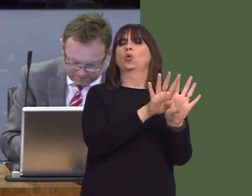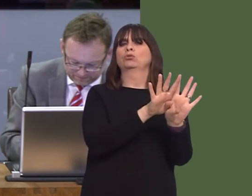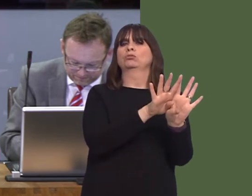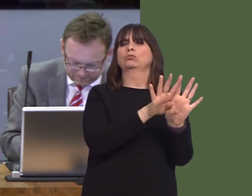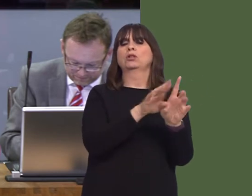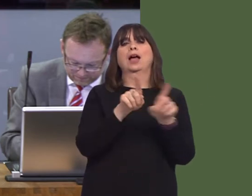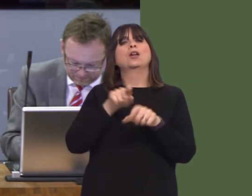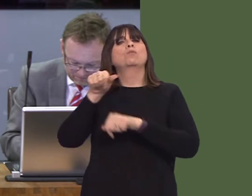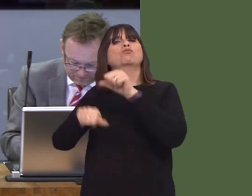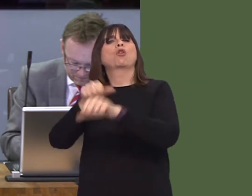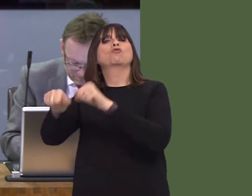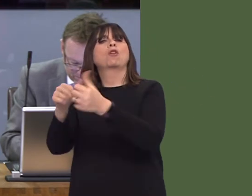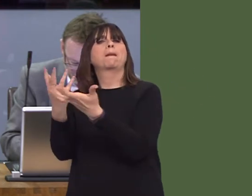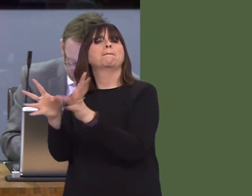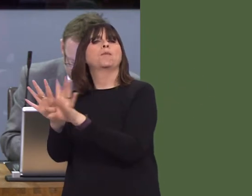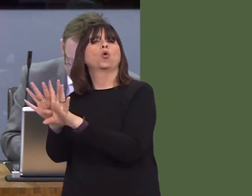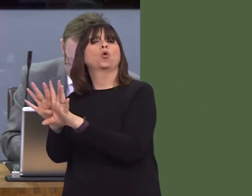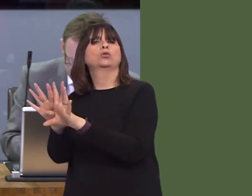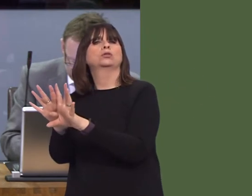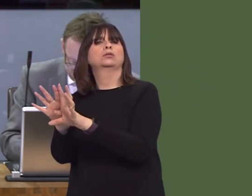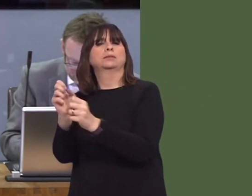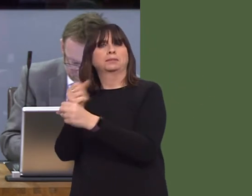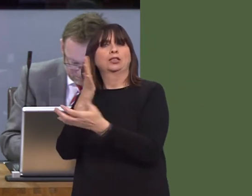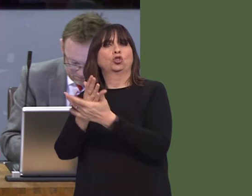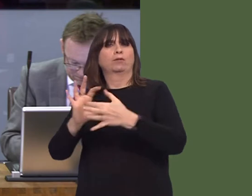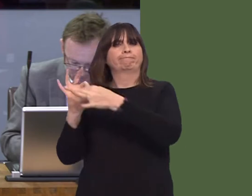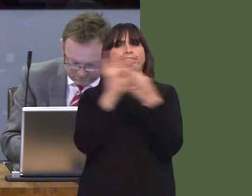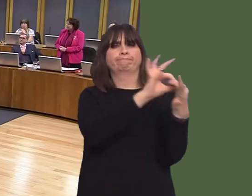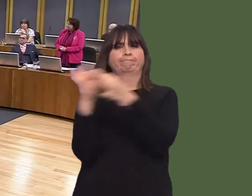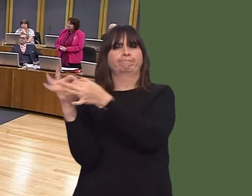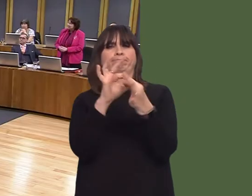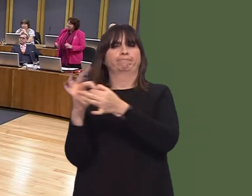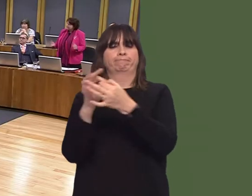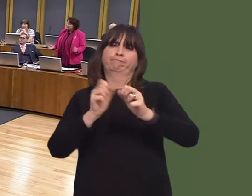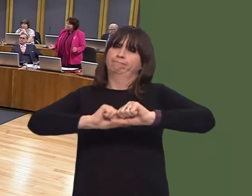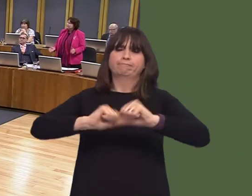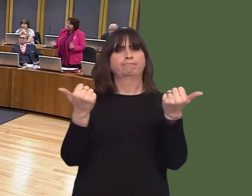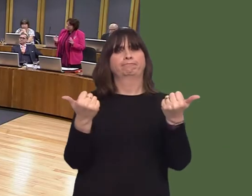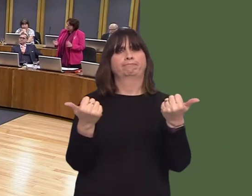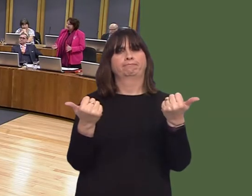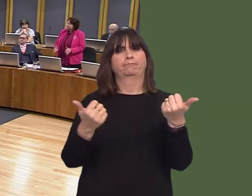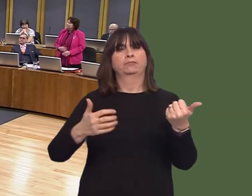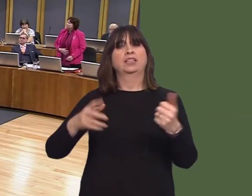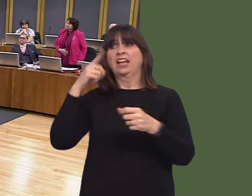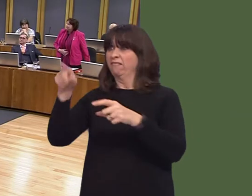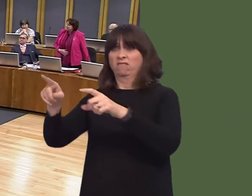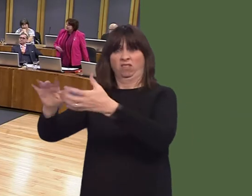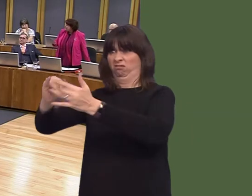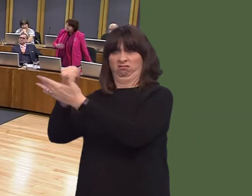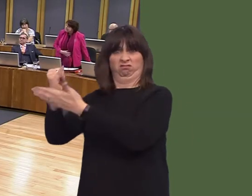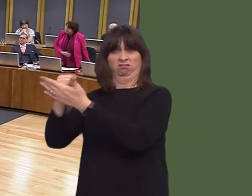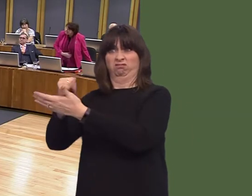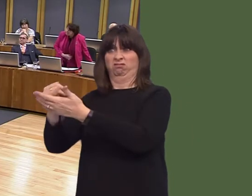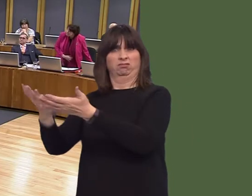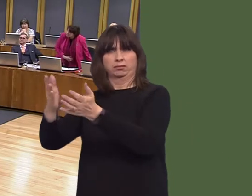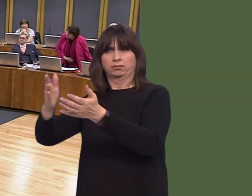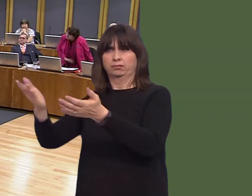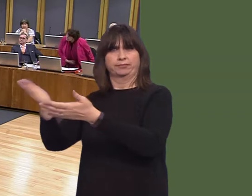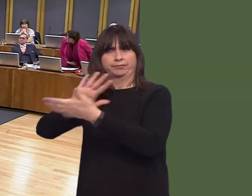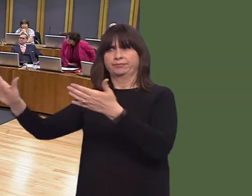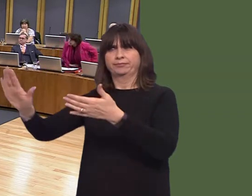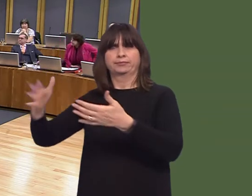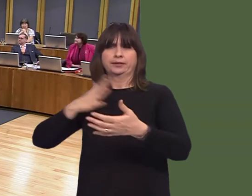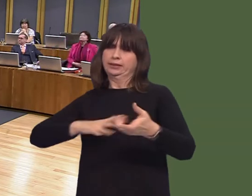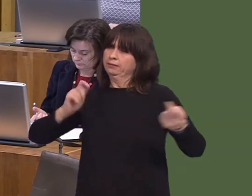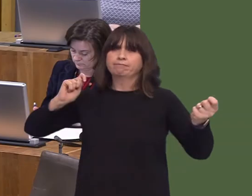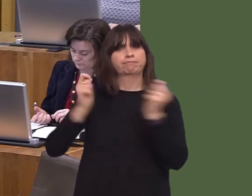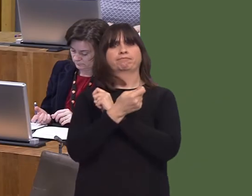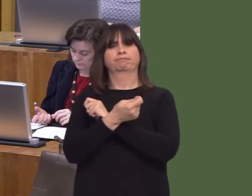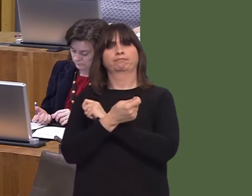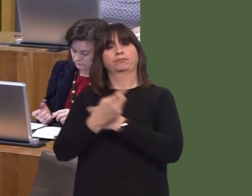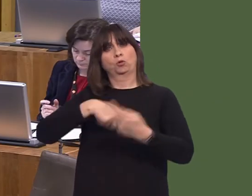But it happened, in the 1990s, and it's still there now, as we know.